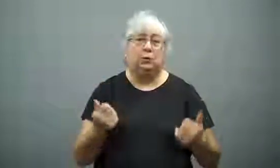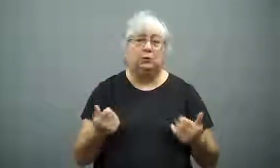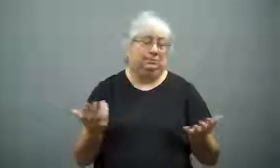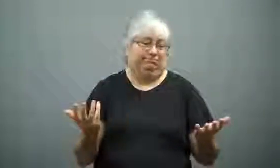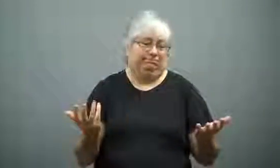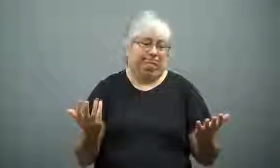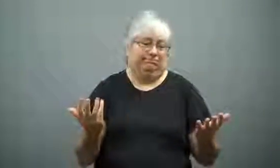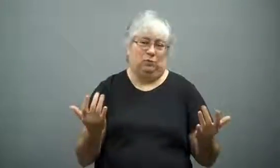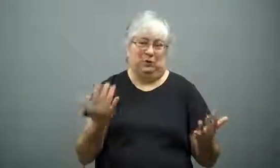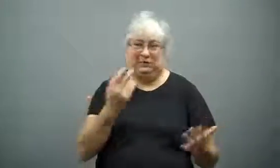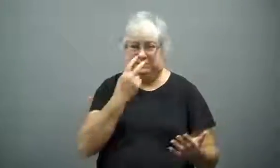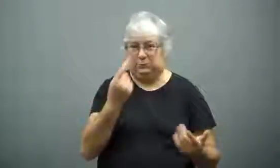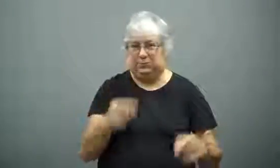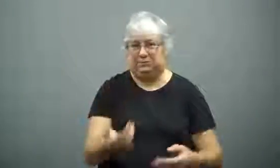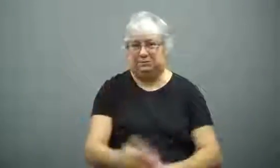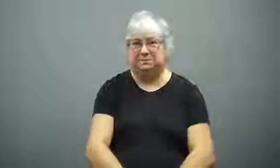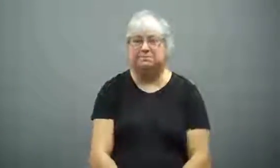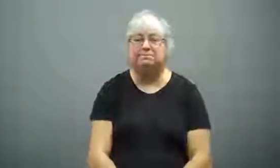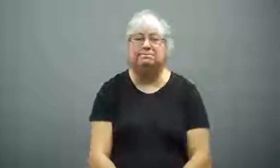We'll have to wait and see what happens.